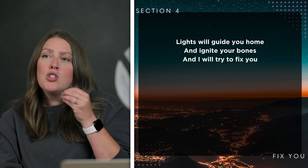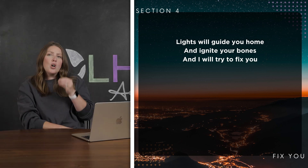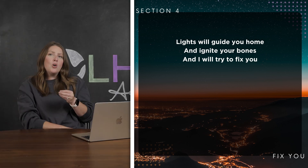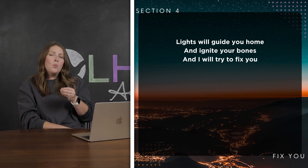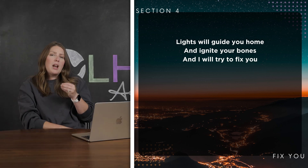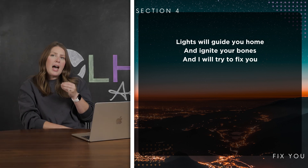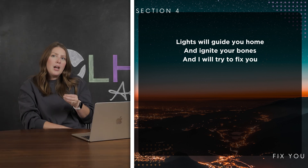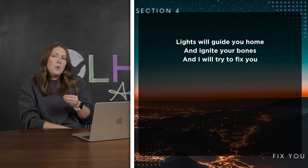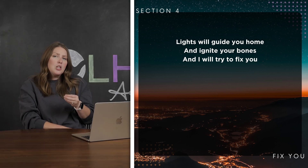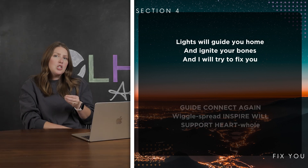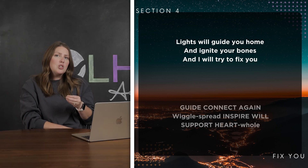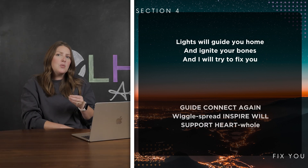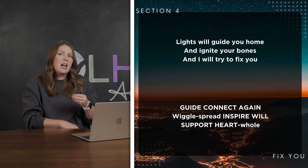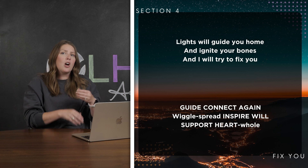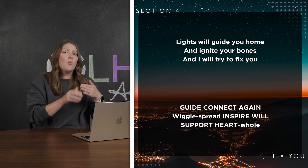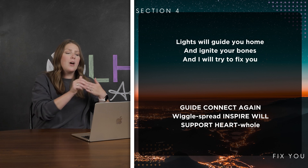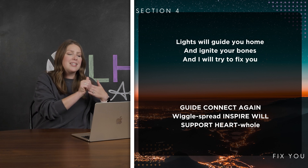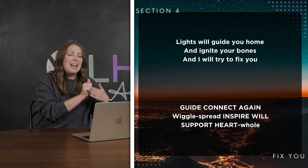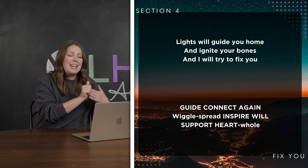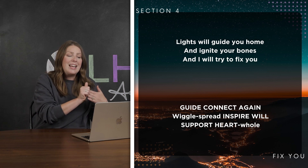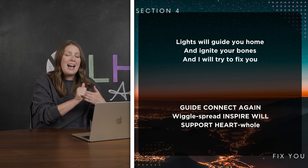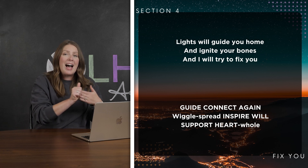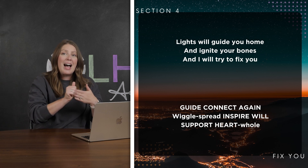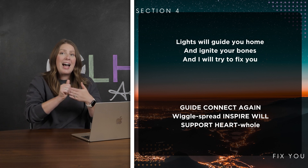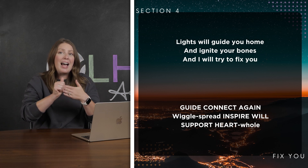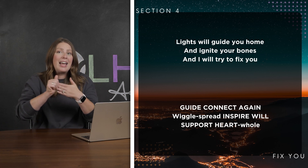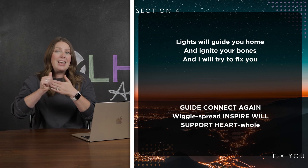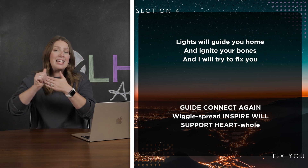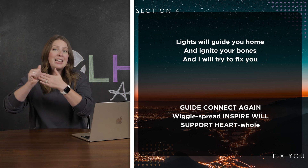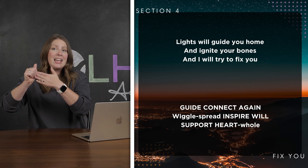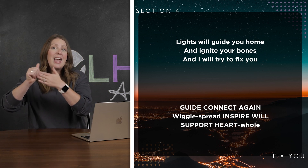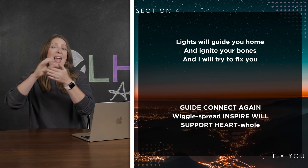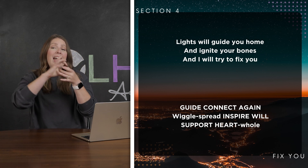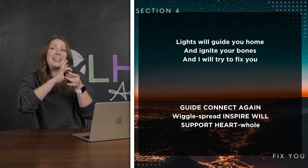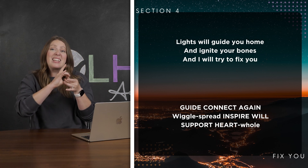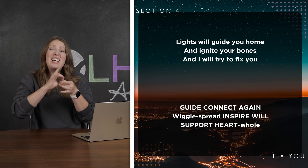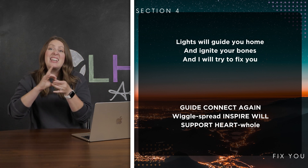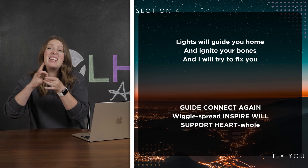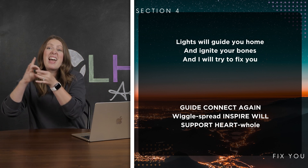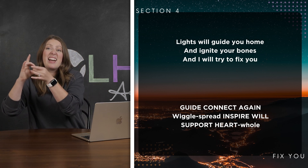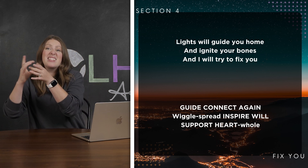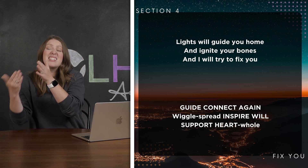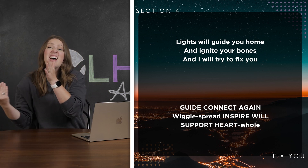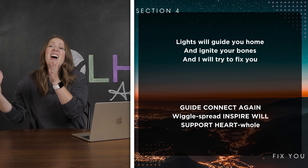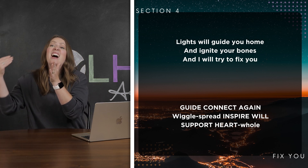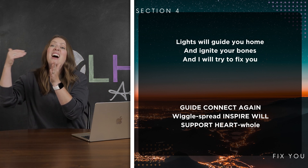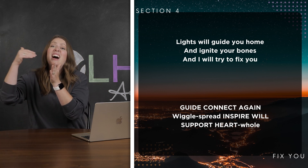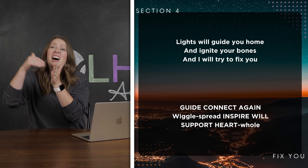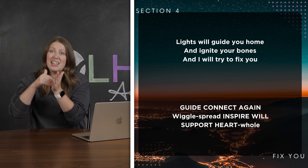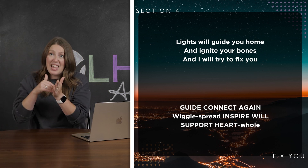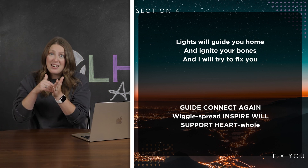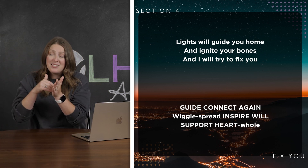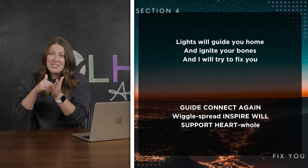So what I wanted to do there was a guide and connect again.